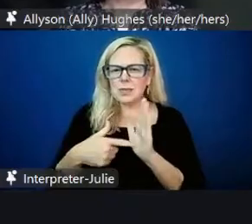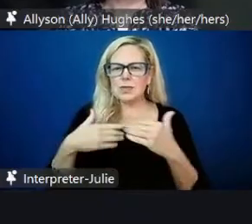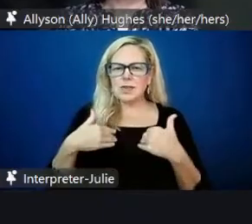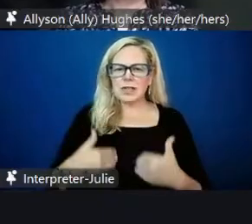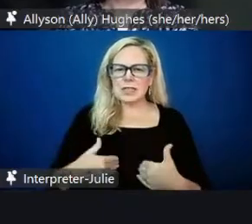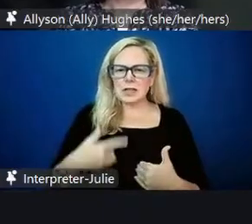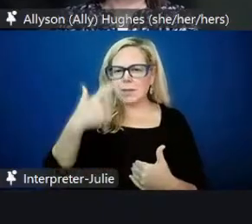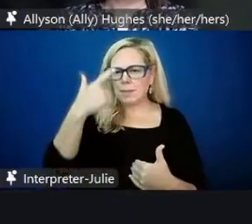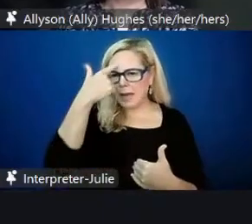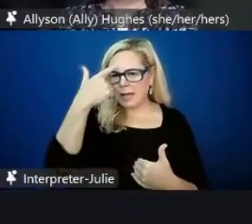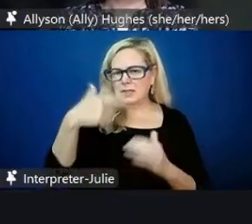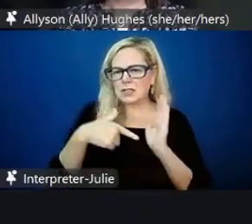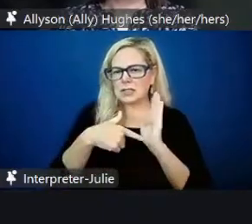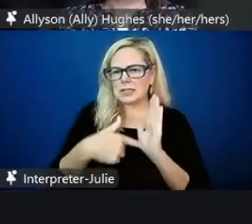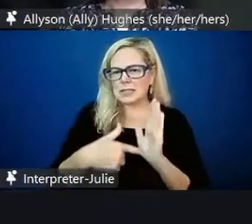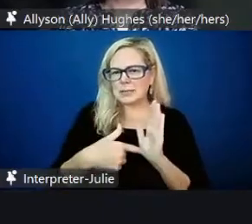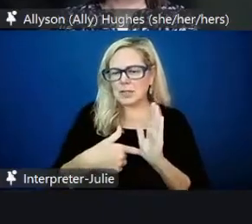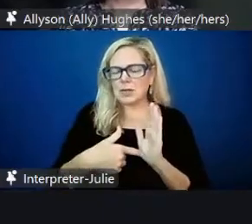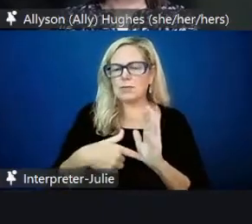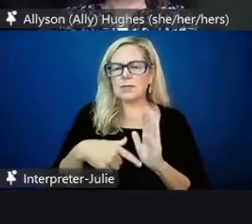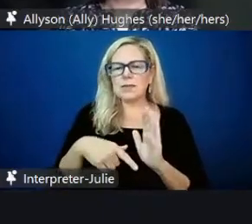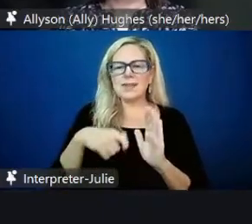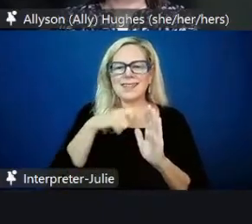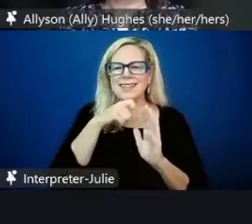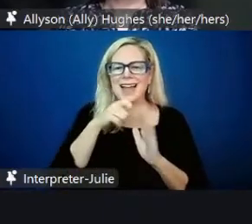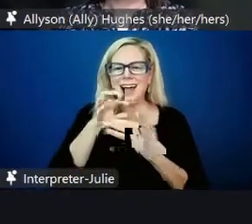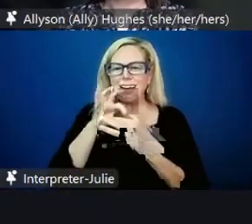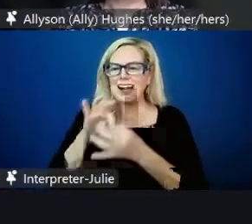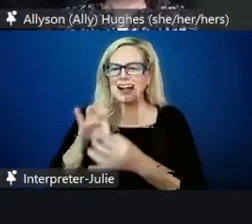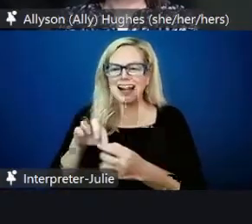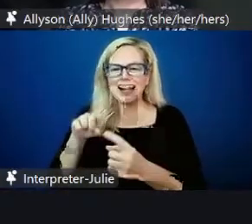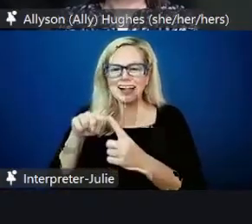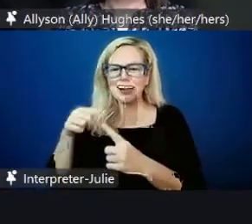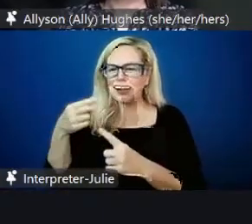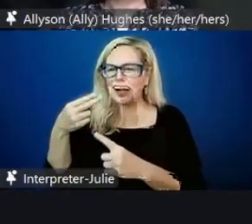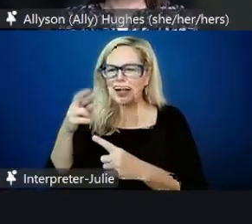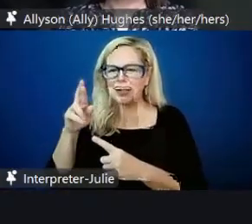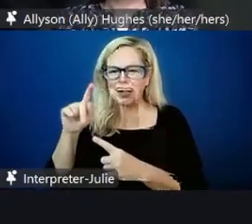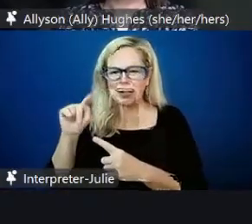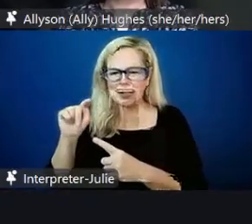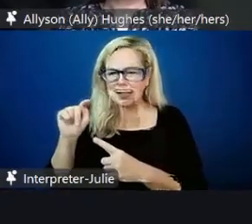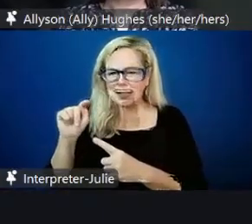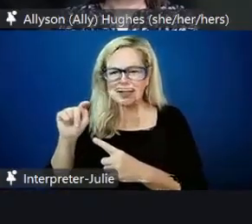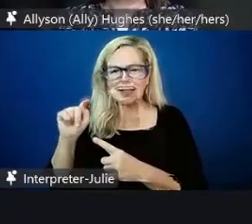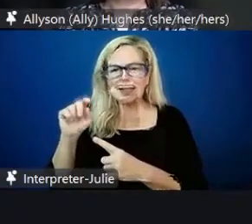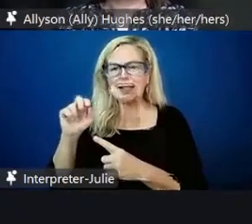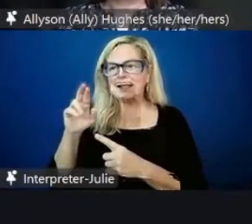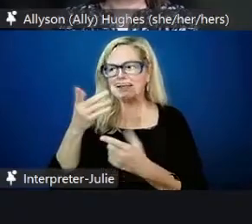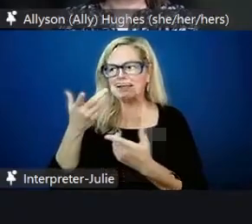Simply to those two things. As Ally mentioned before, for a lot of people with diabetes,